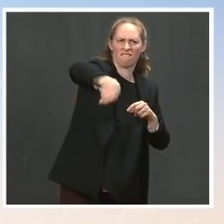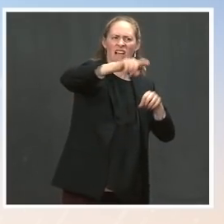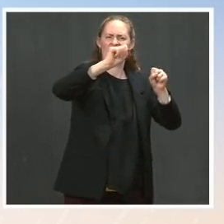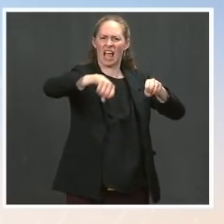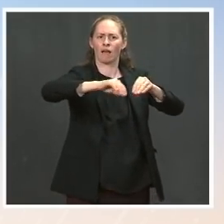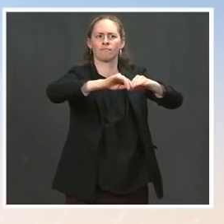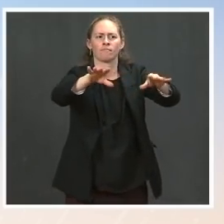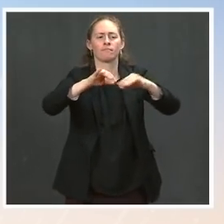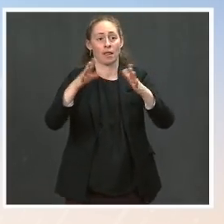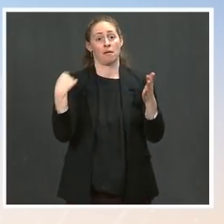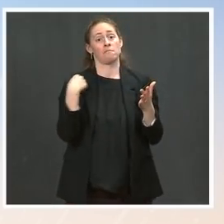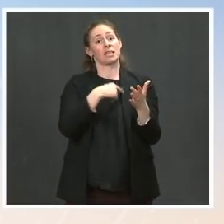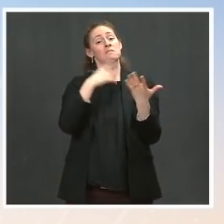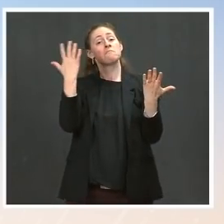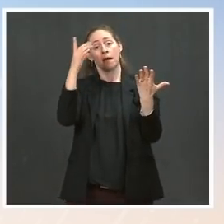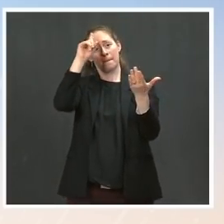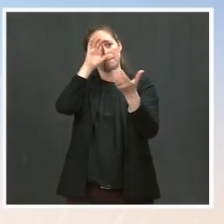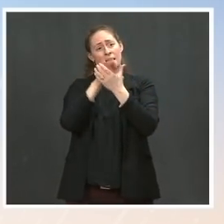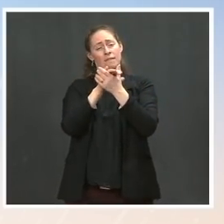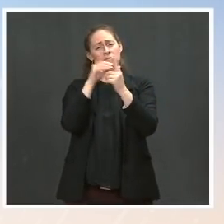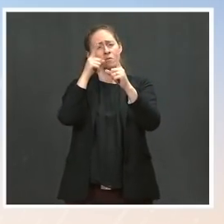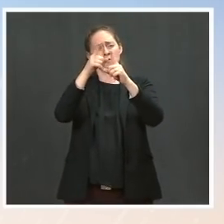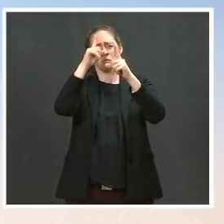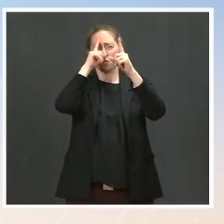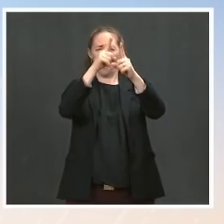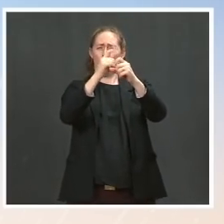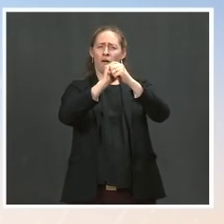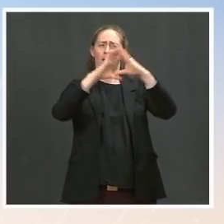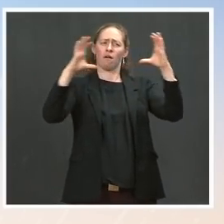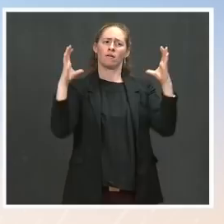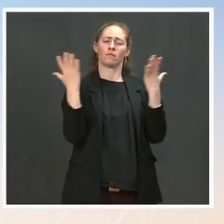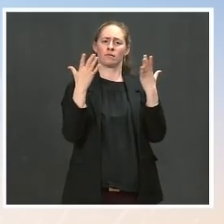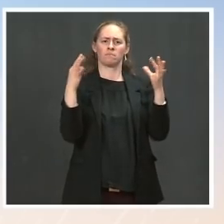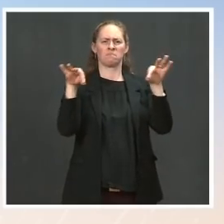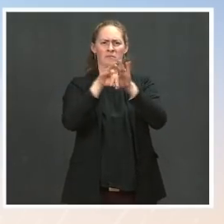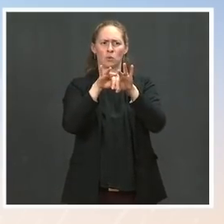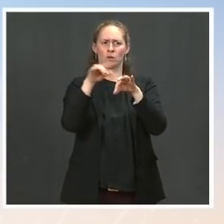is to model public health guidelines, and that means continuing to wear masks,